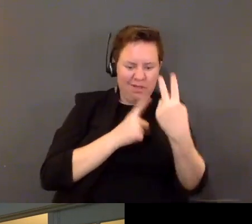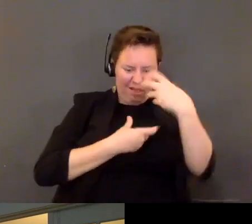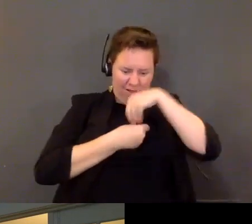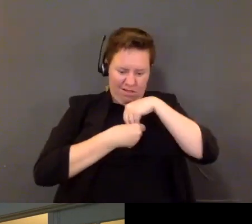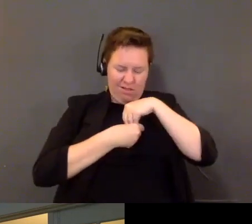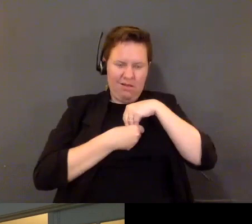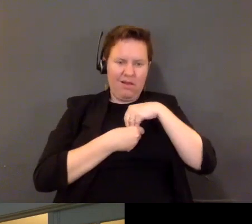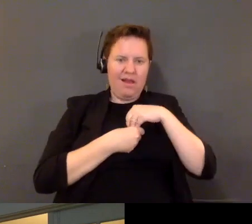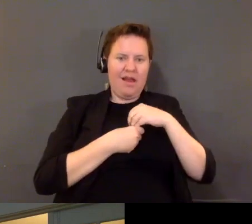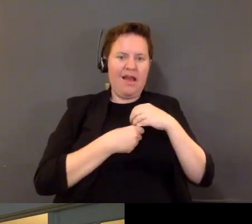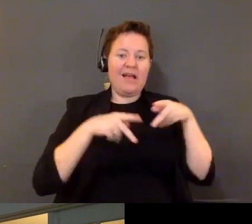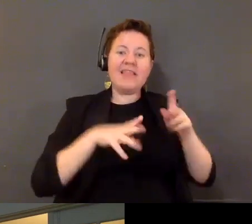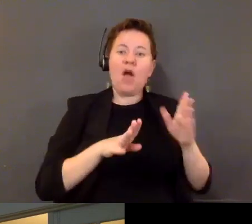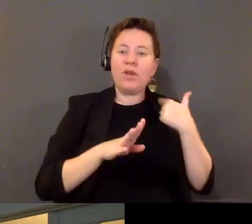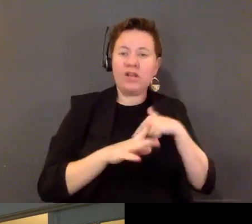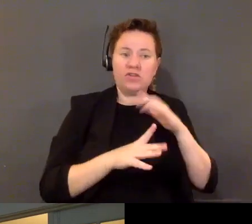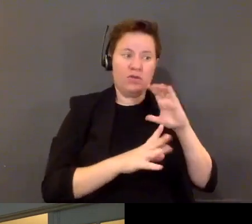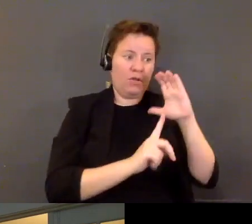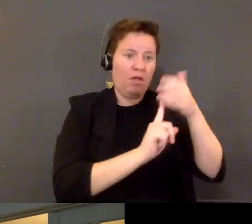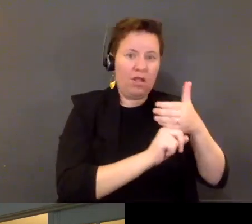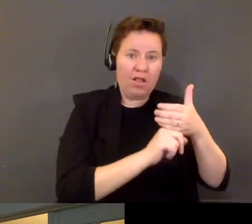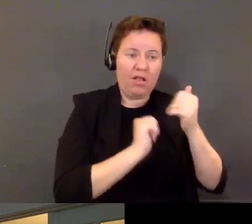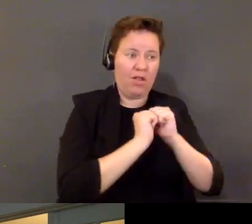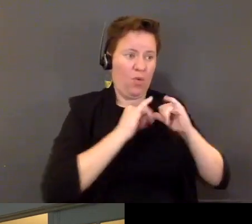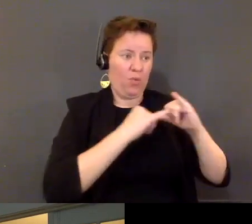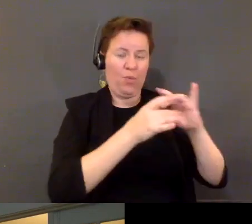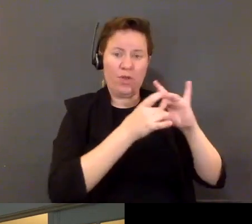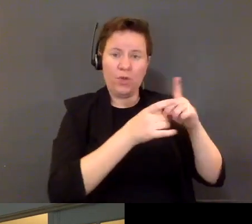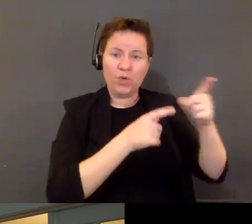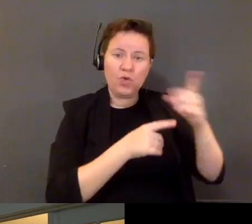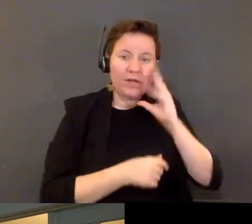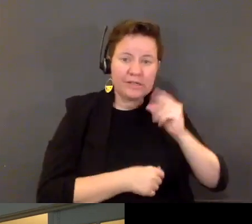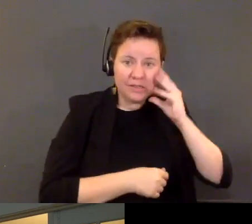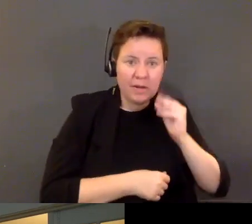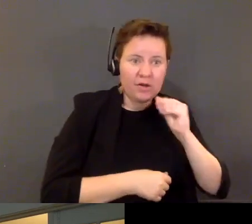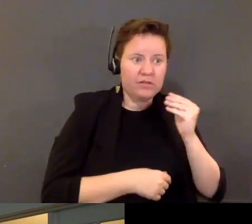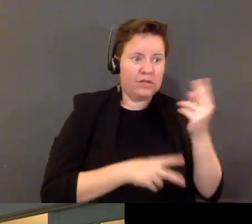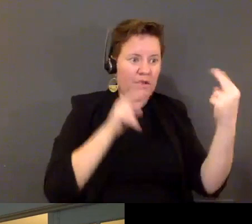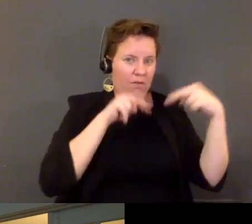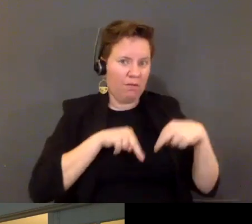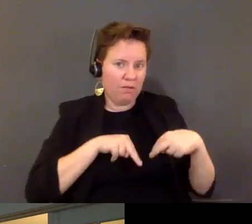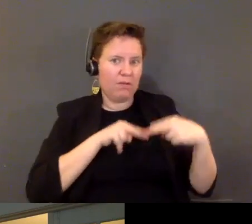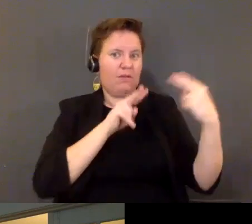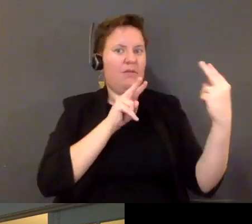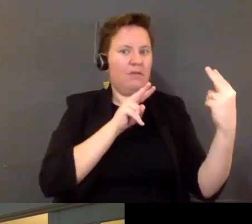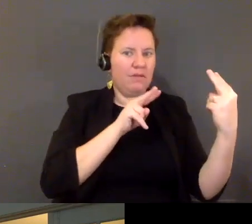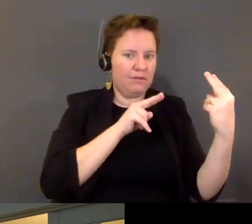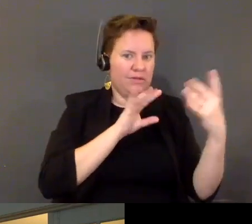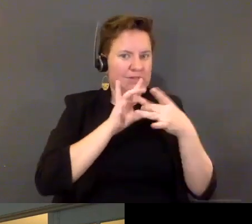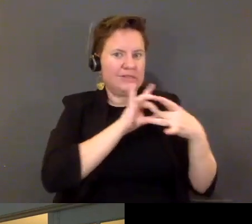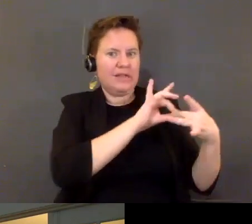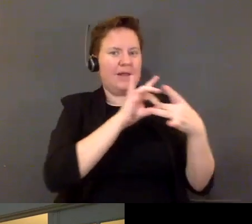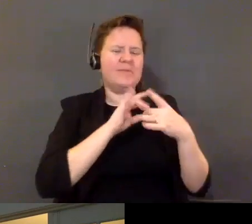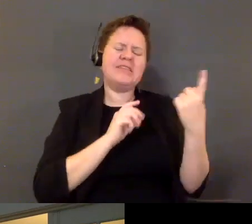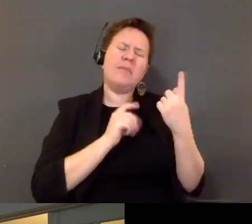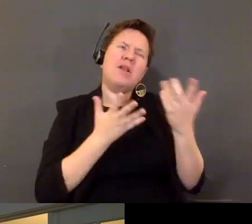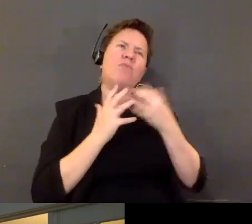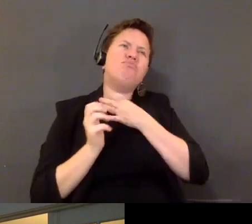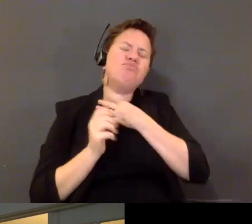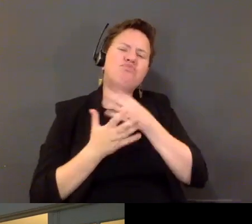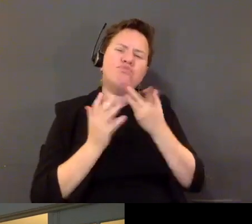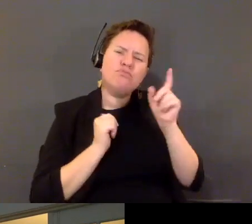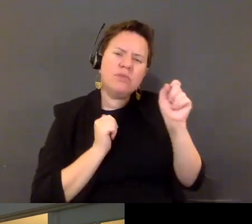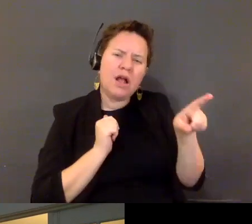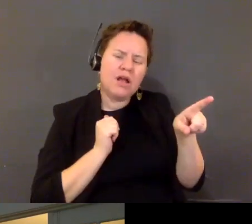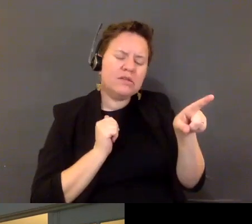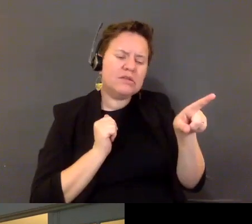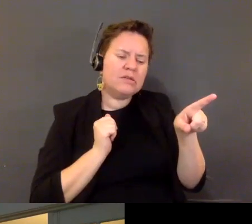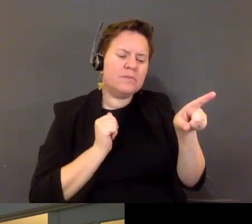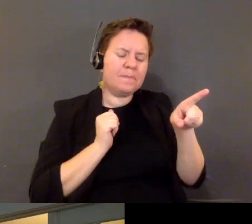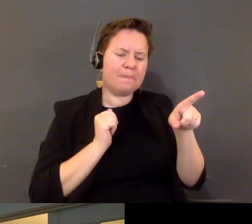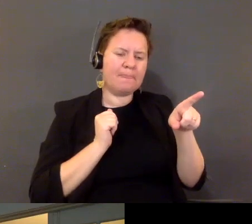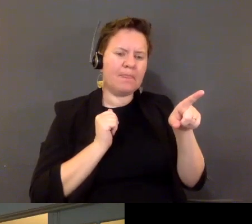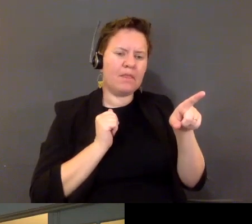along with you your experiences and so something that i've wanted to ask is does the completed book